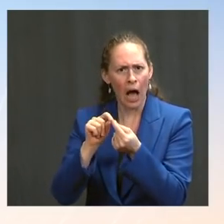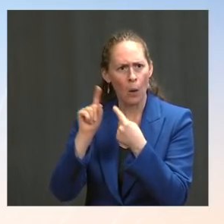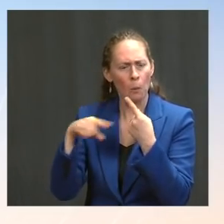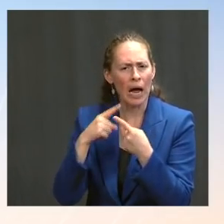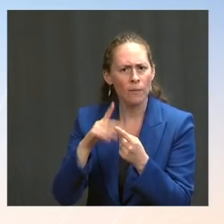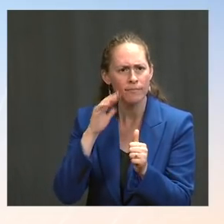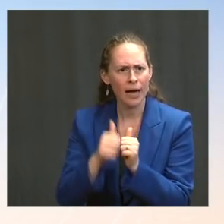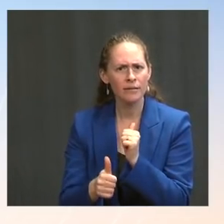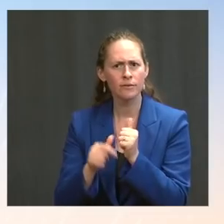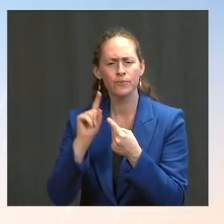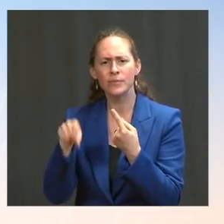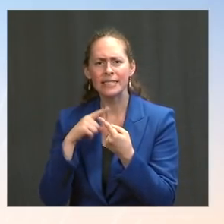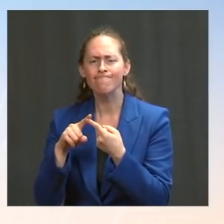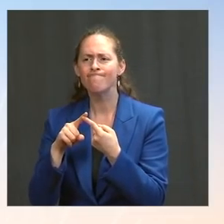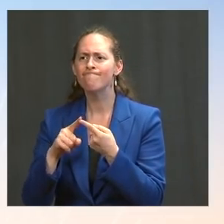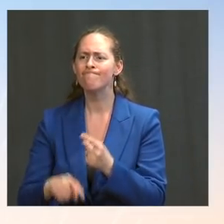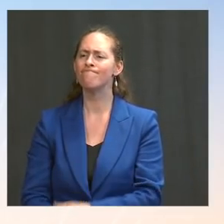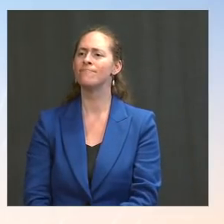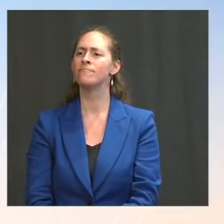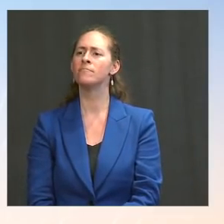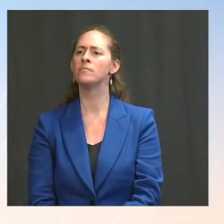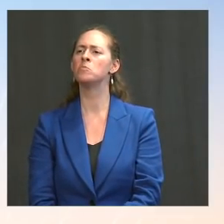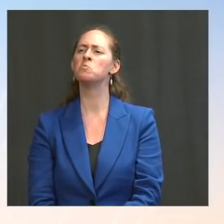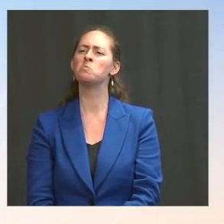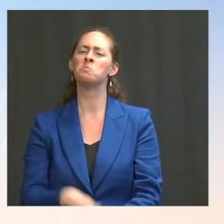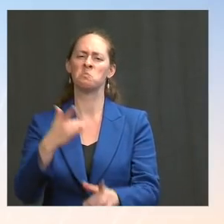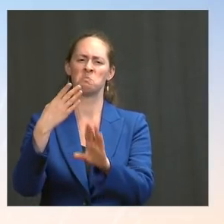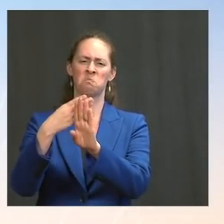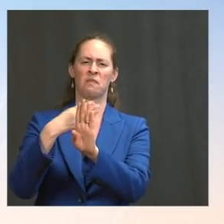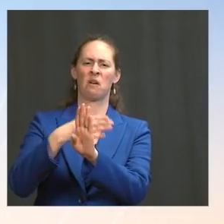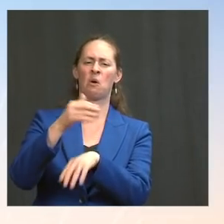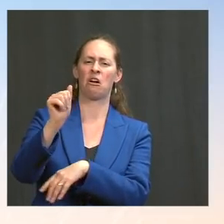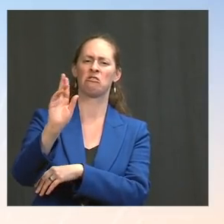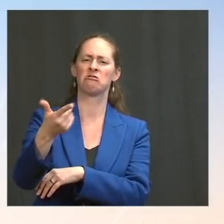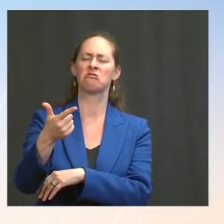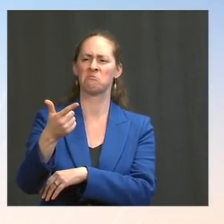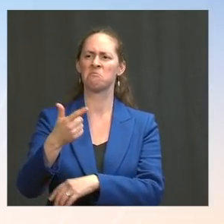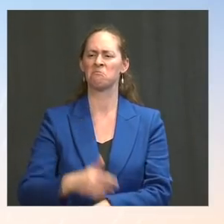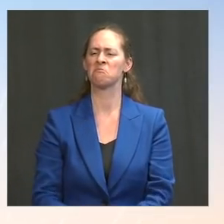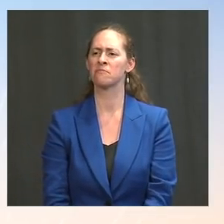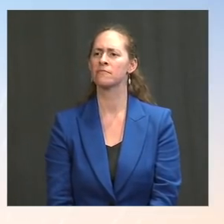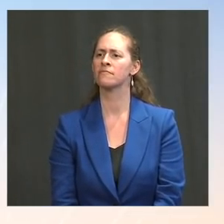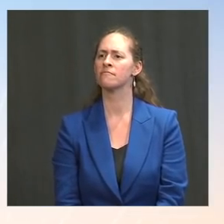by the end of August. So, as you know, the President decided to withdraw remaining U.S. troops from Afghanistan